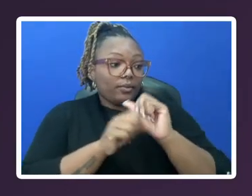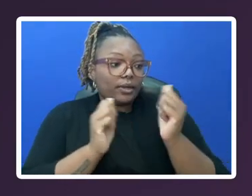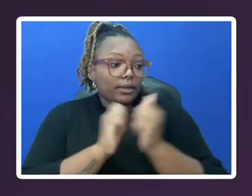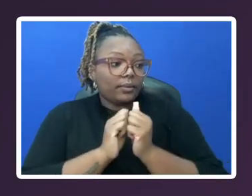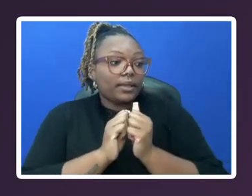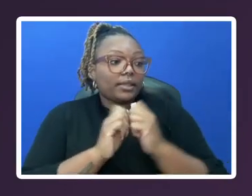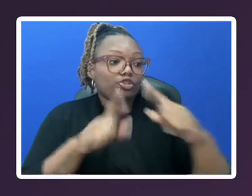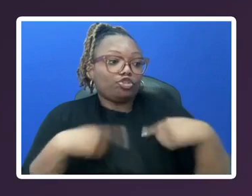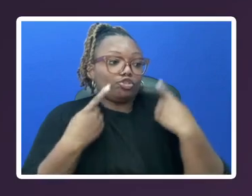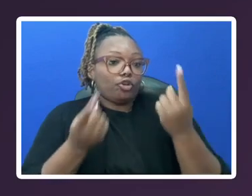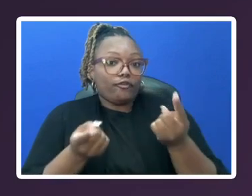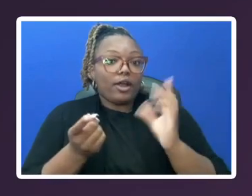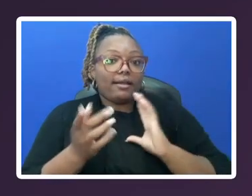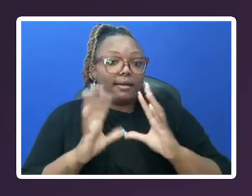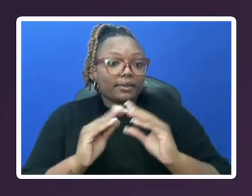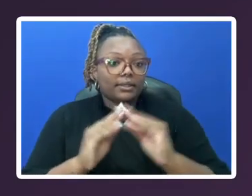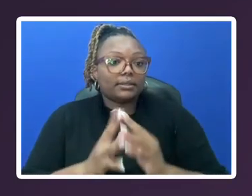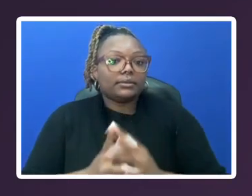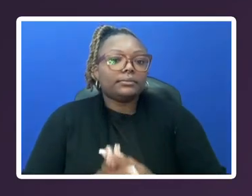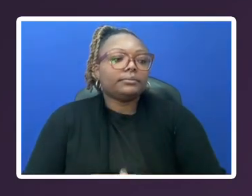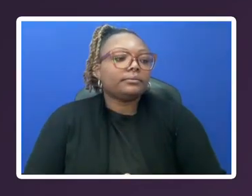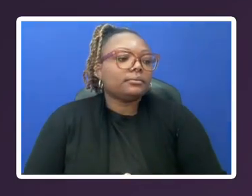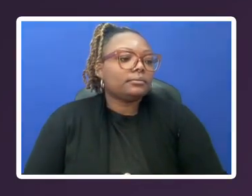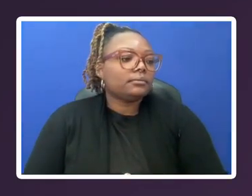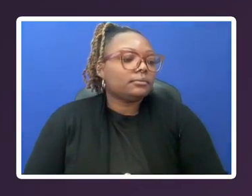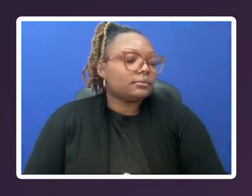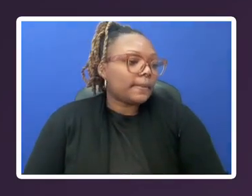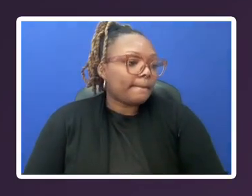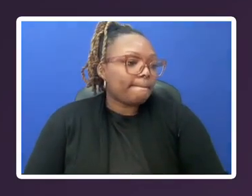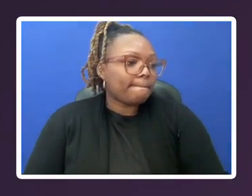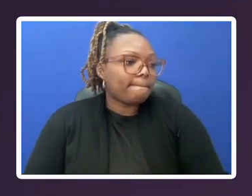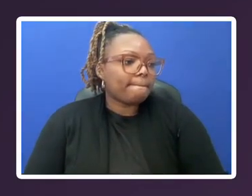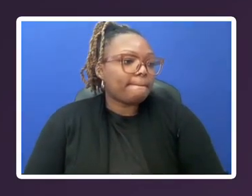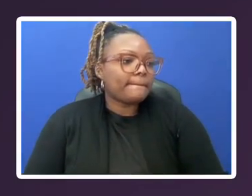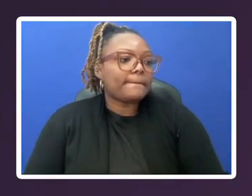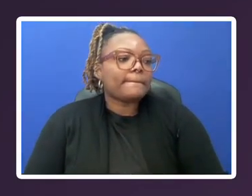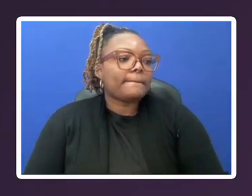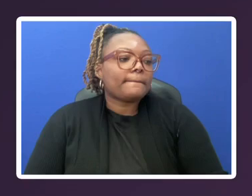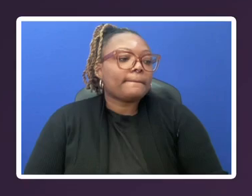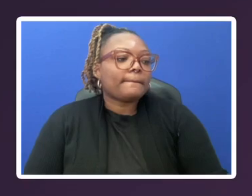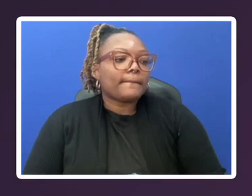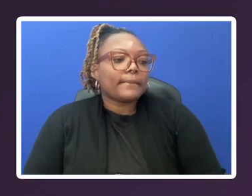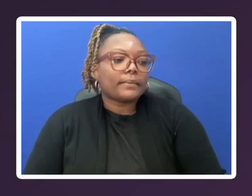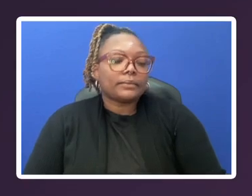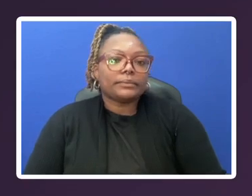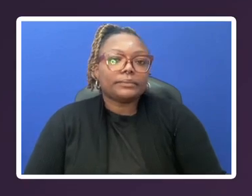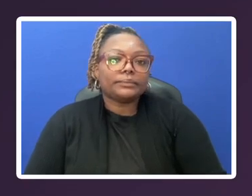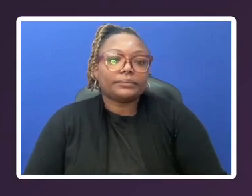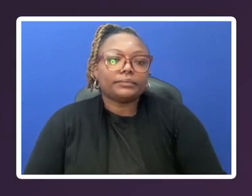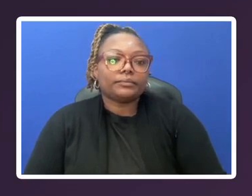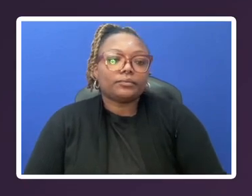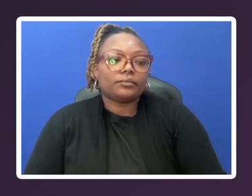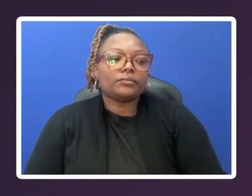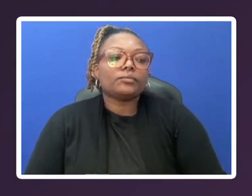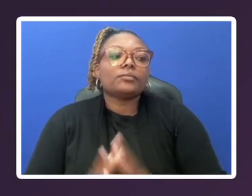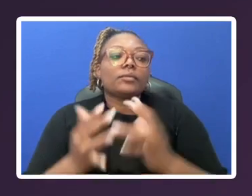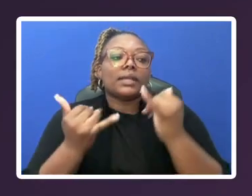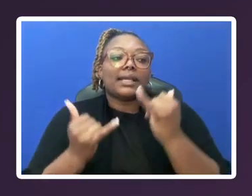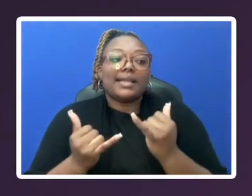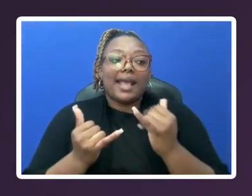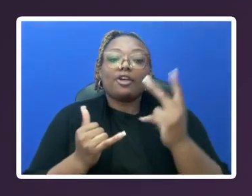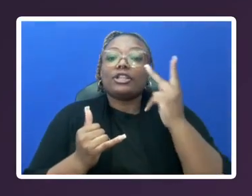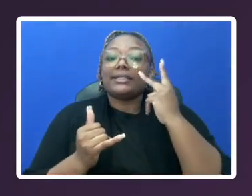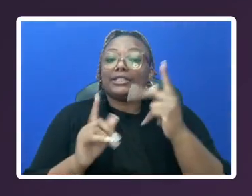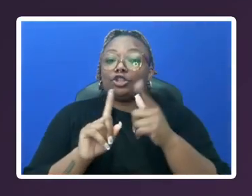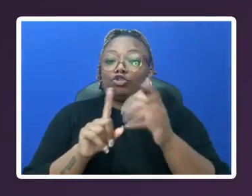session. Give it another gander. Now, let's look through the cultural lens. And again,